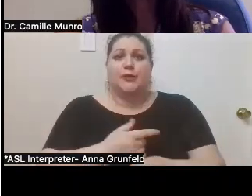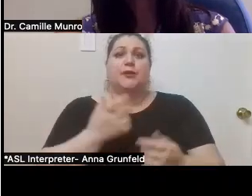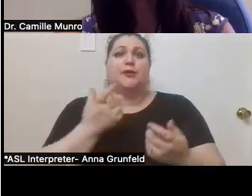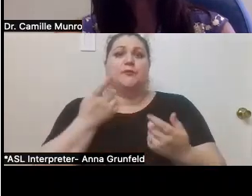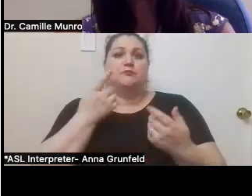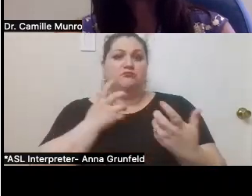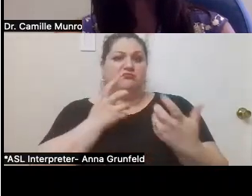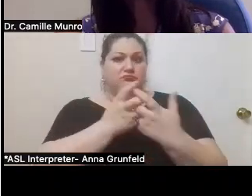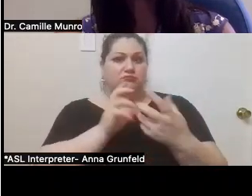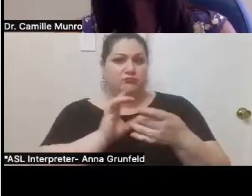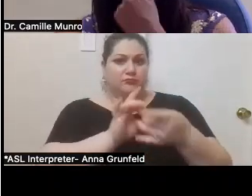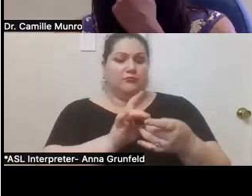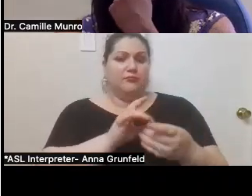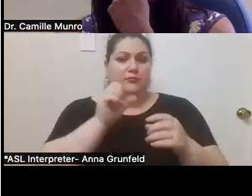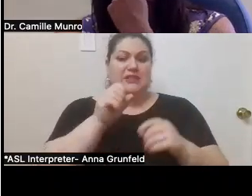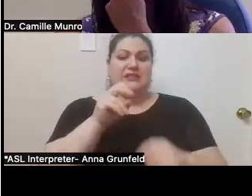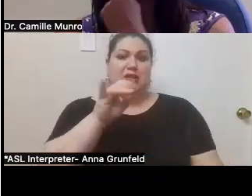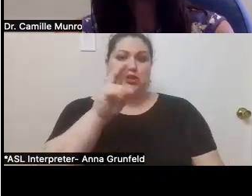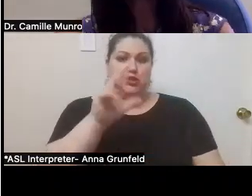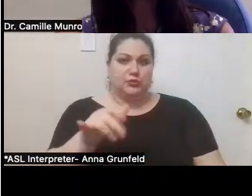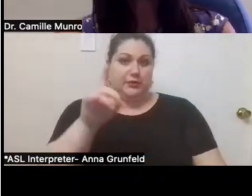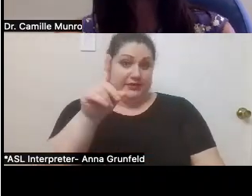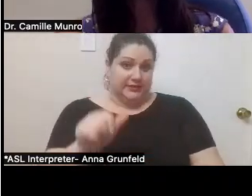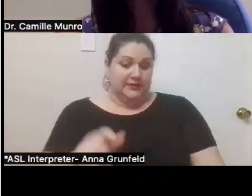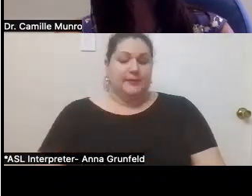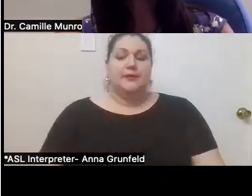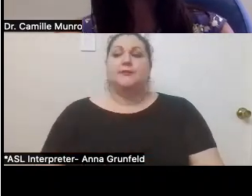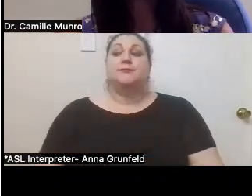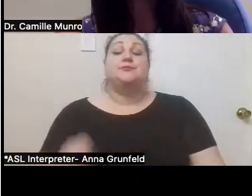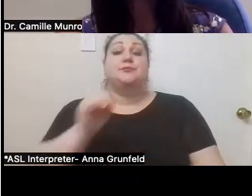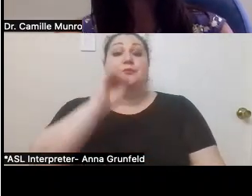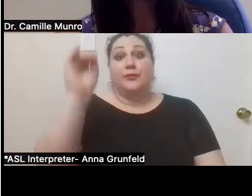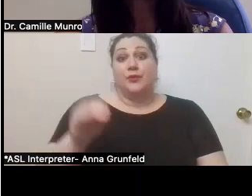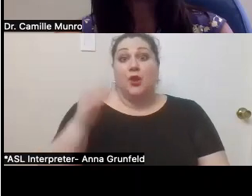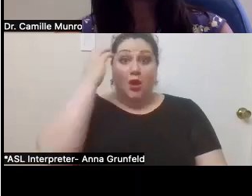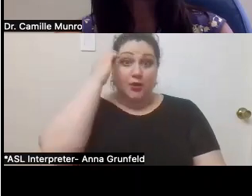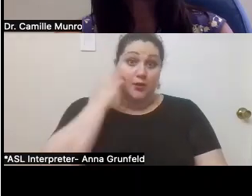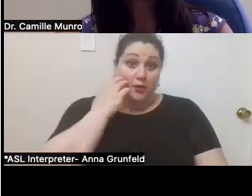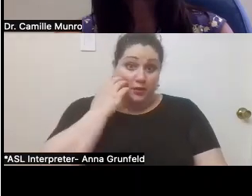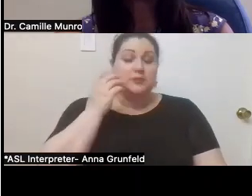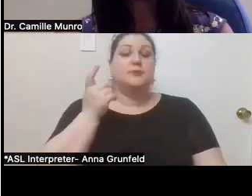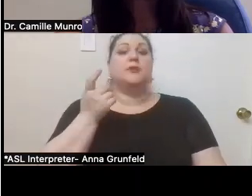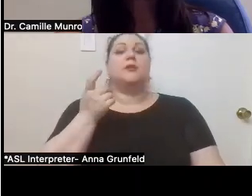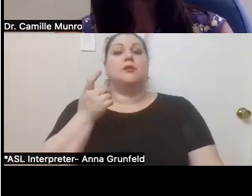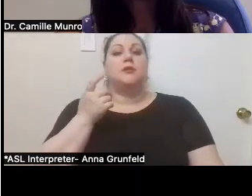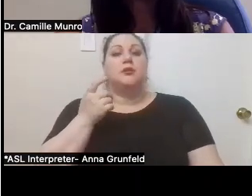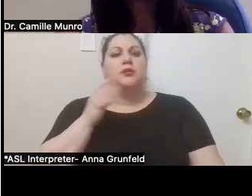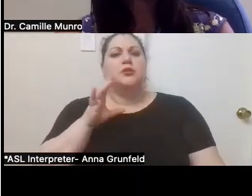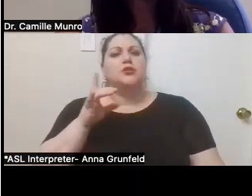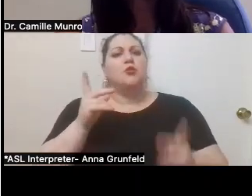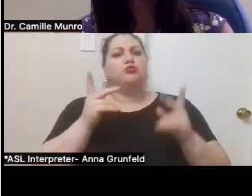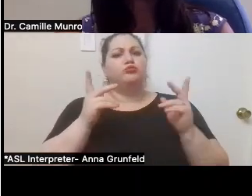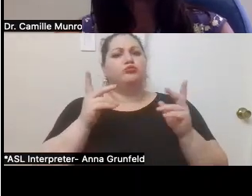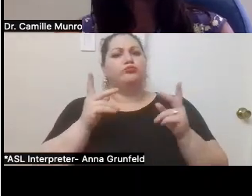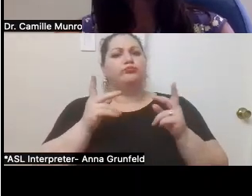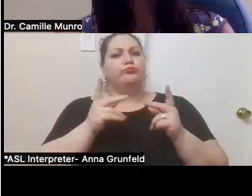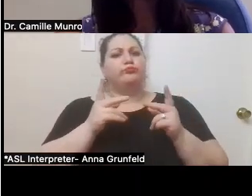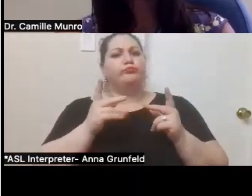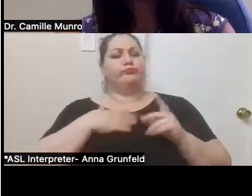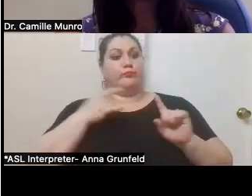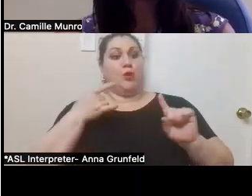So at the Ottawa Hospital, a position statement was chosen at the first step, and the idea was